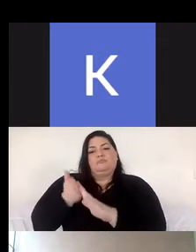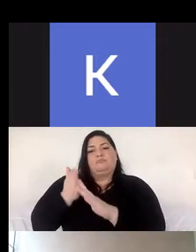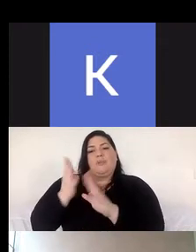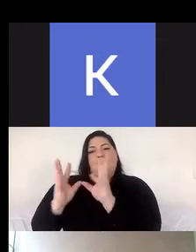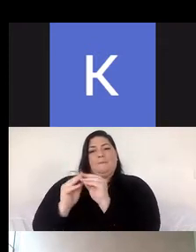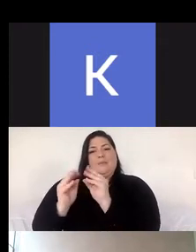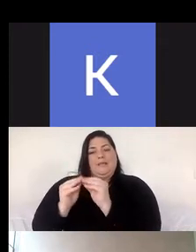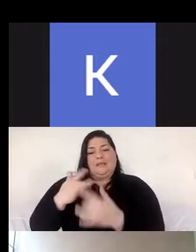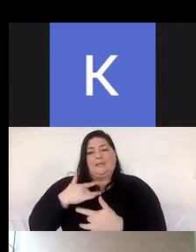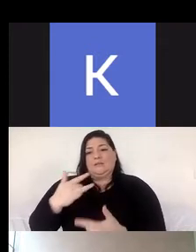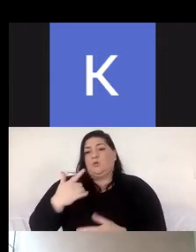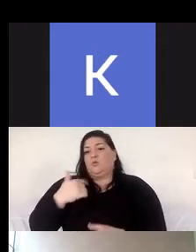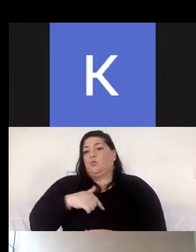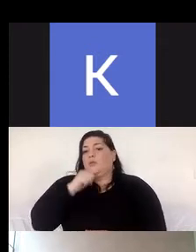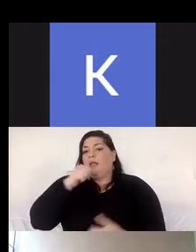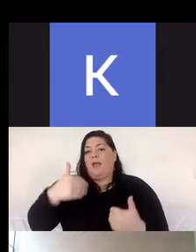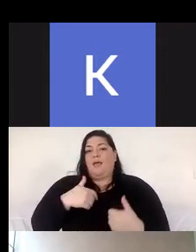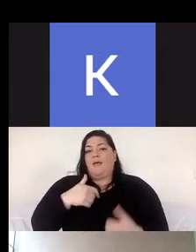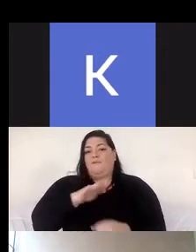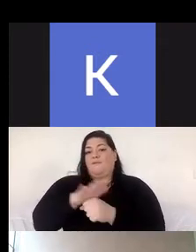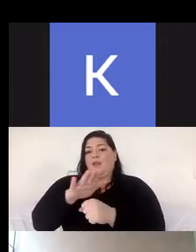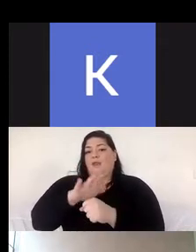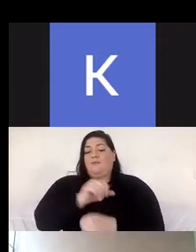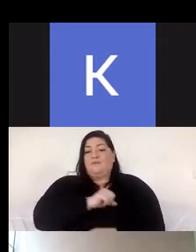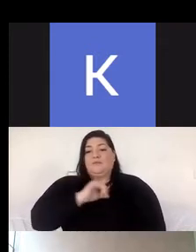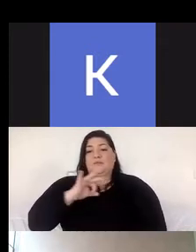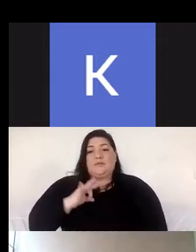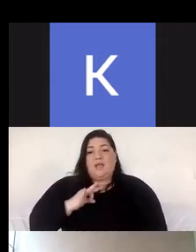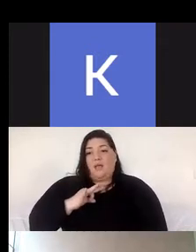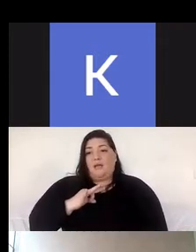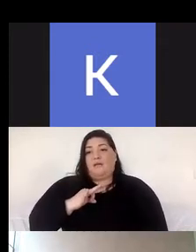We did not have the staffing capacity